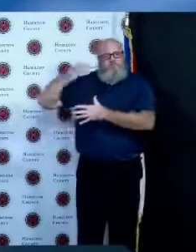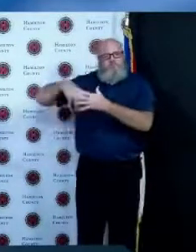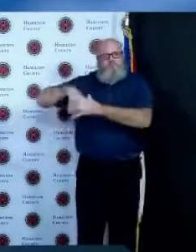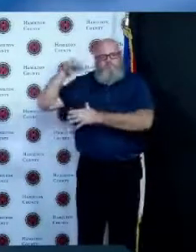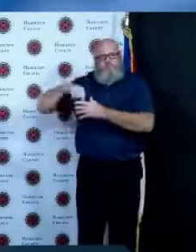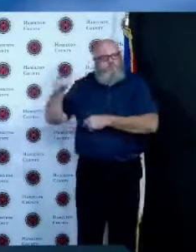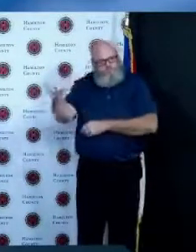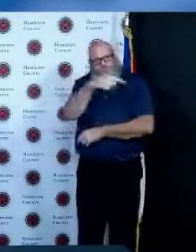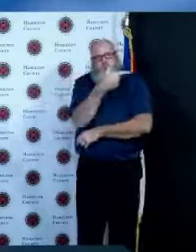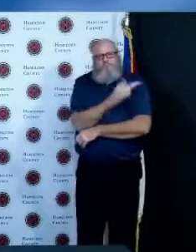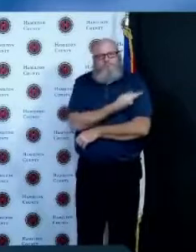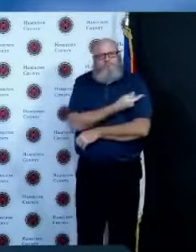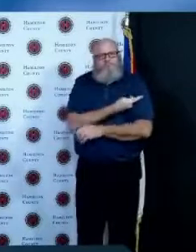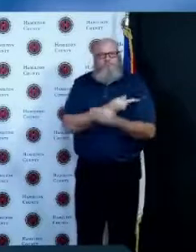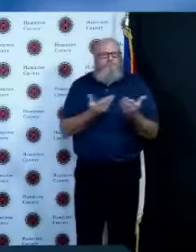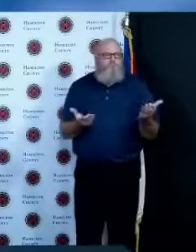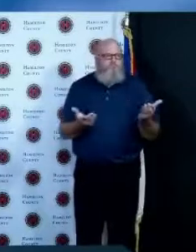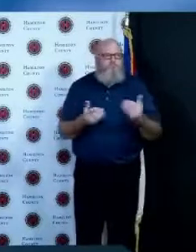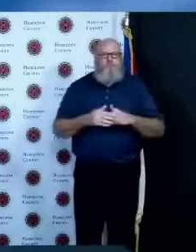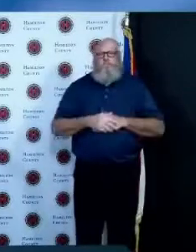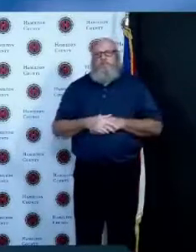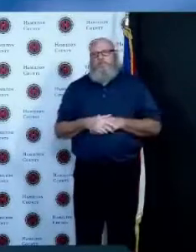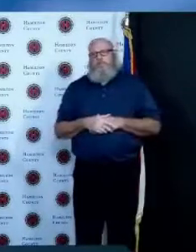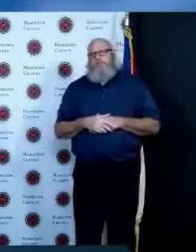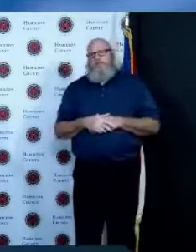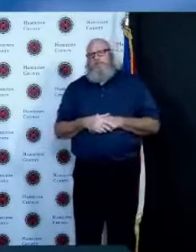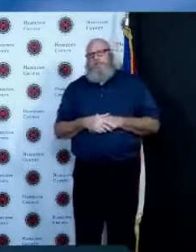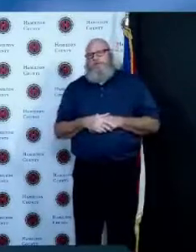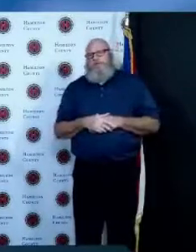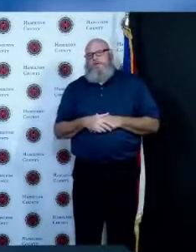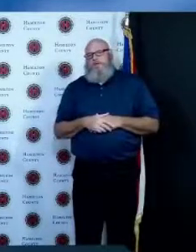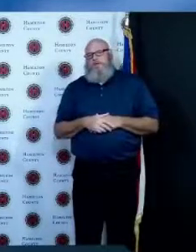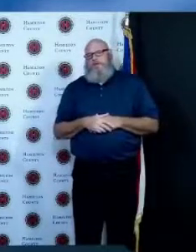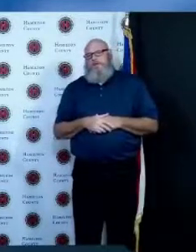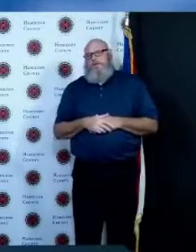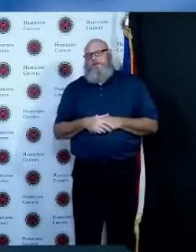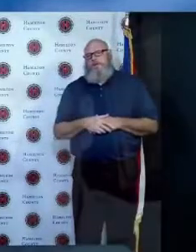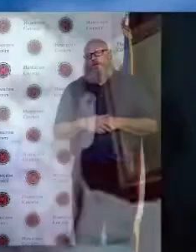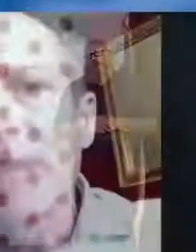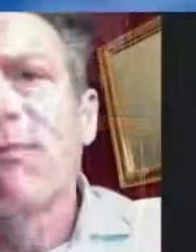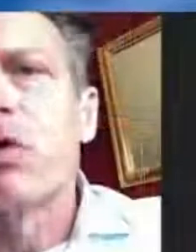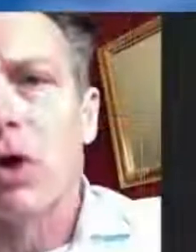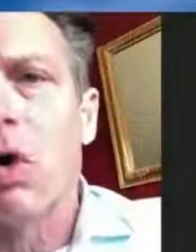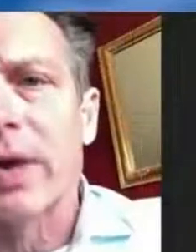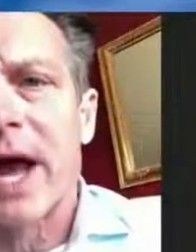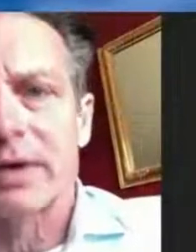how many doses do you think you can do in a day or say even in a week I mean it does the whole county